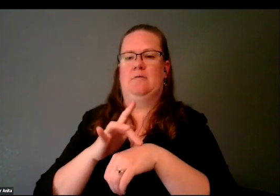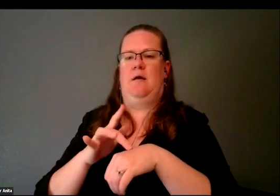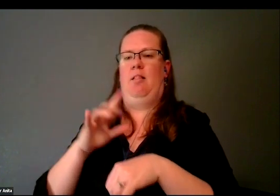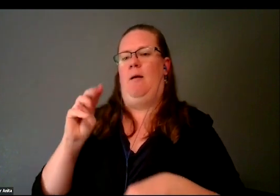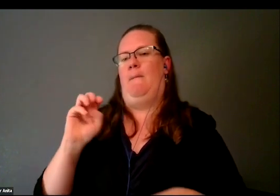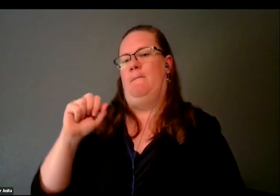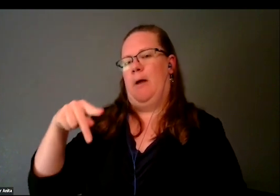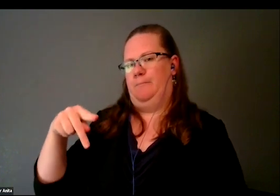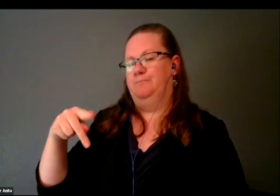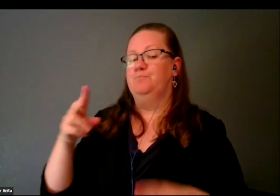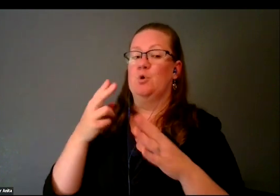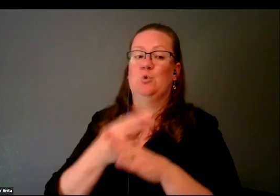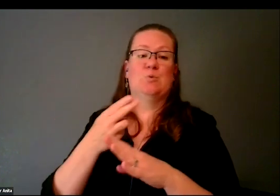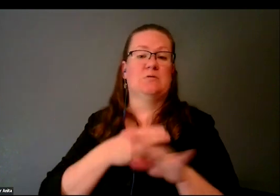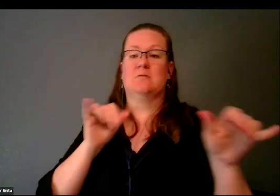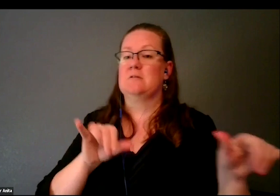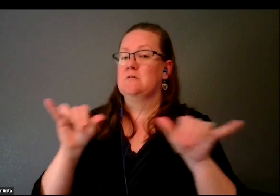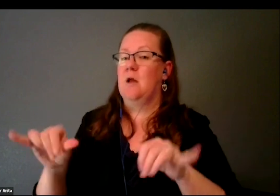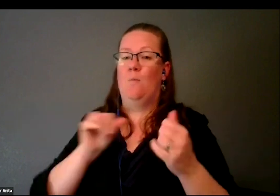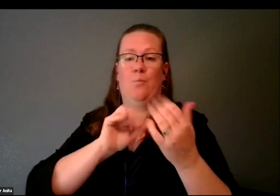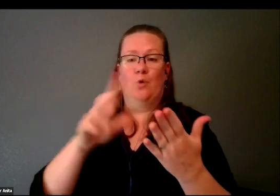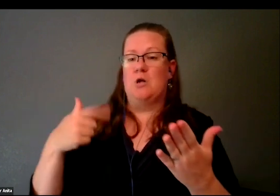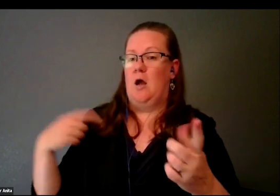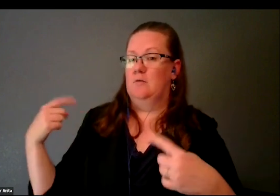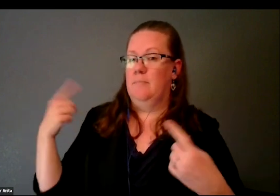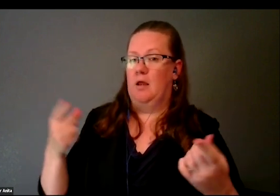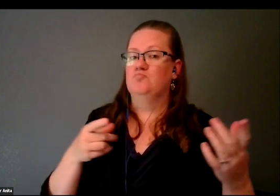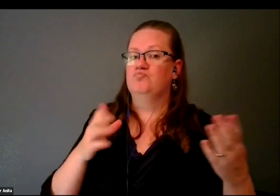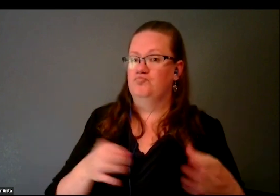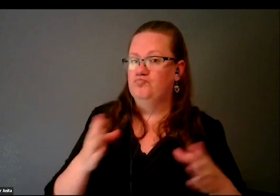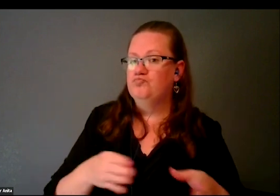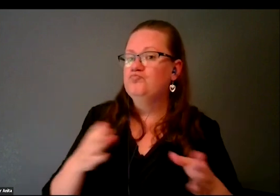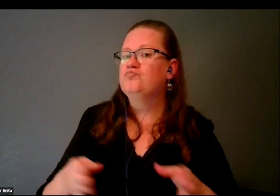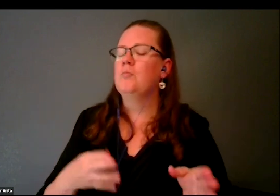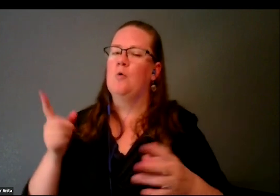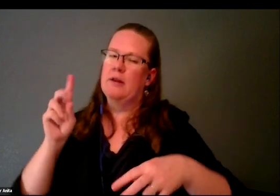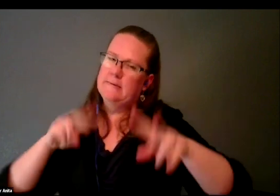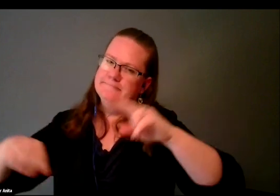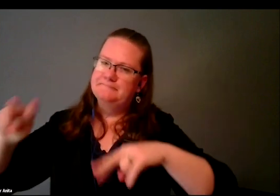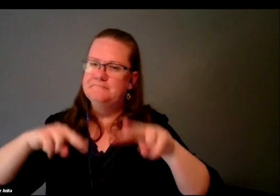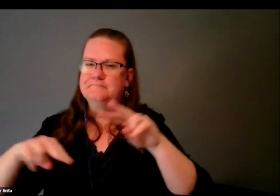that I had been doing for my embossed graphics, and really exploring what can we do with these tactile maps?